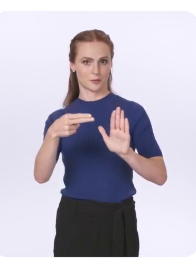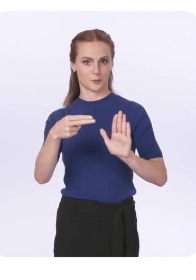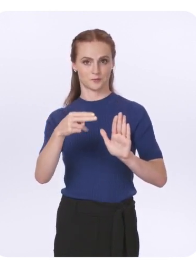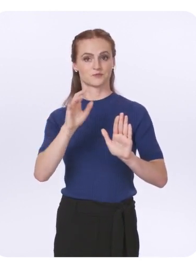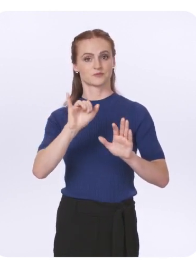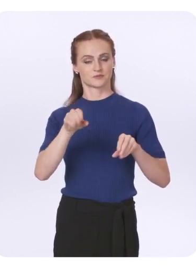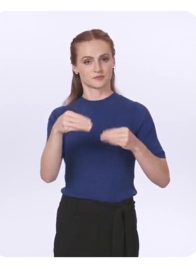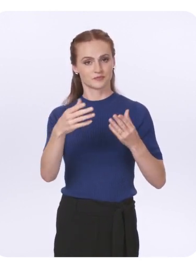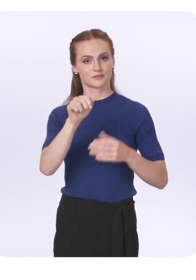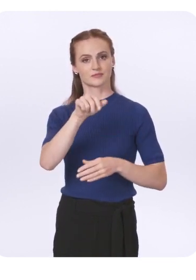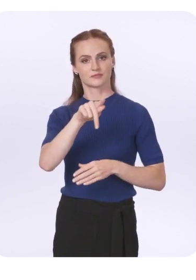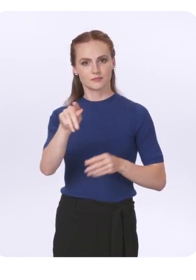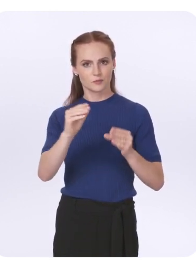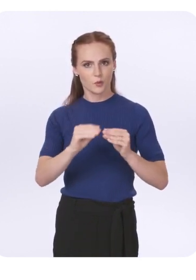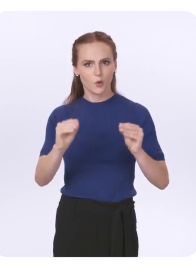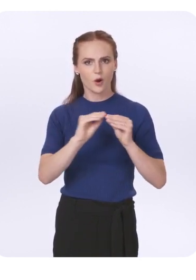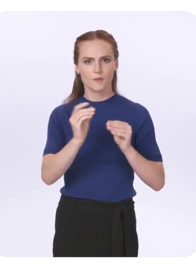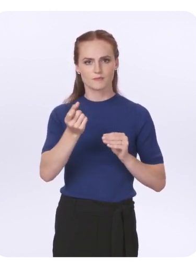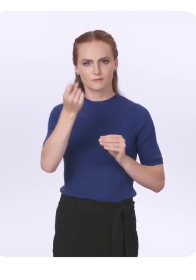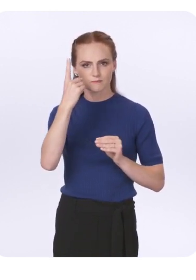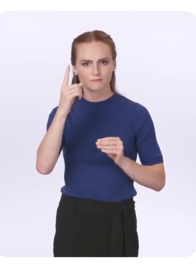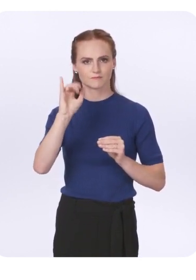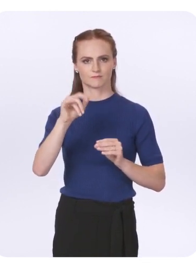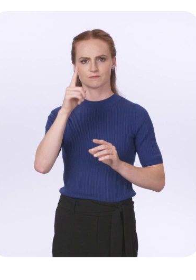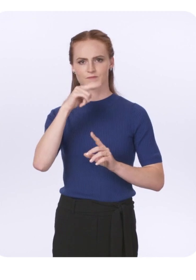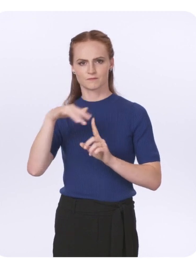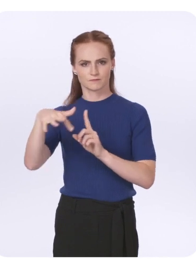and the app more control over the planes and meshes.